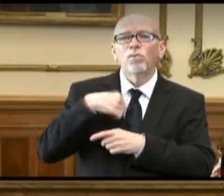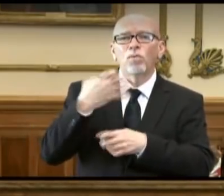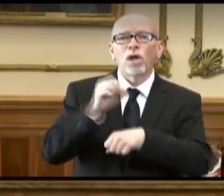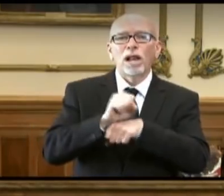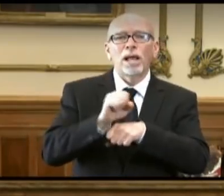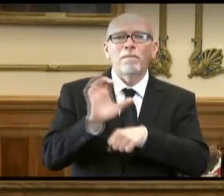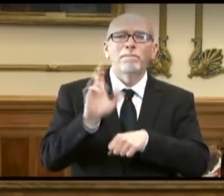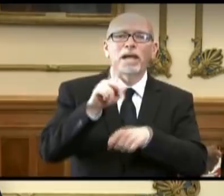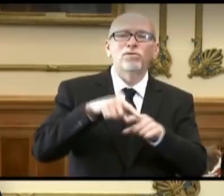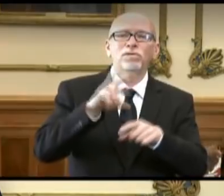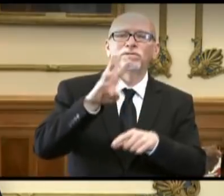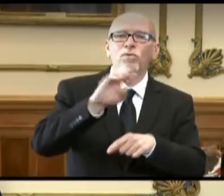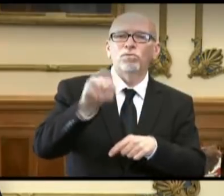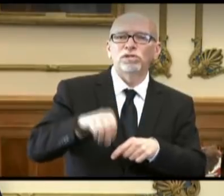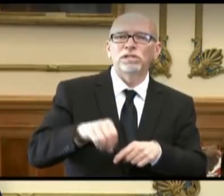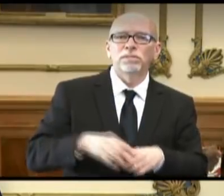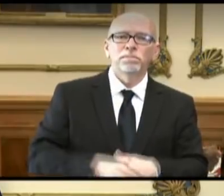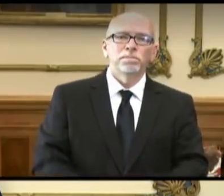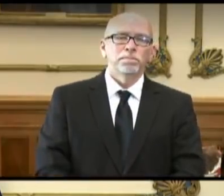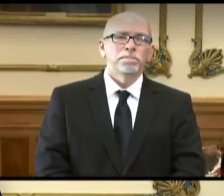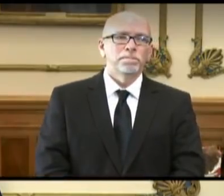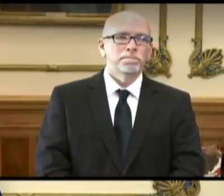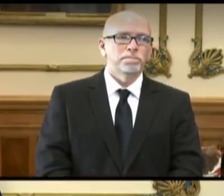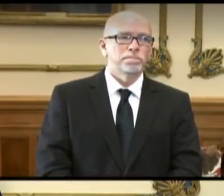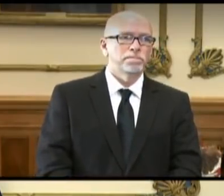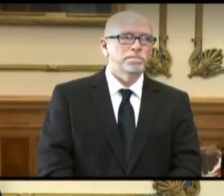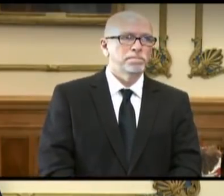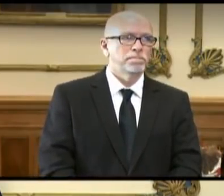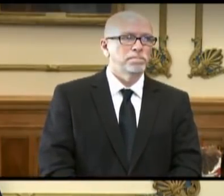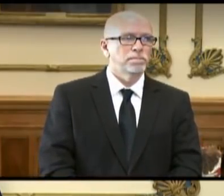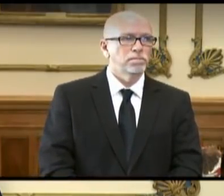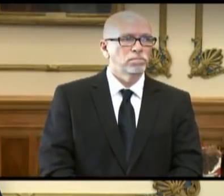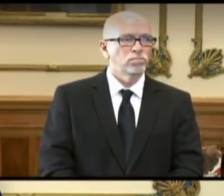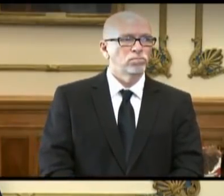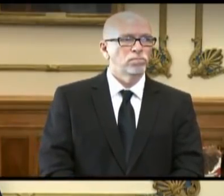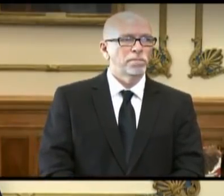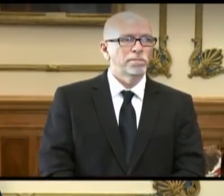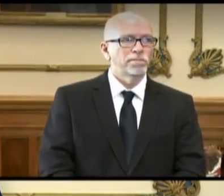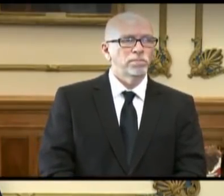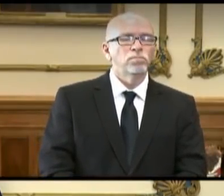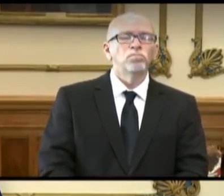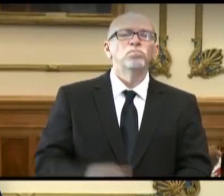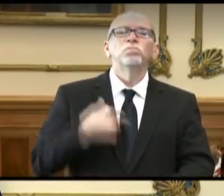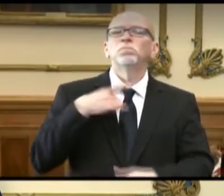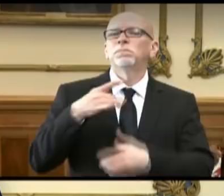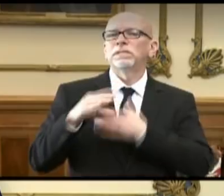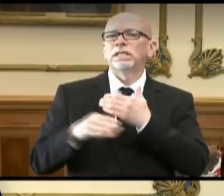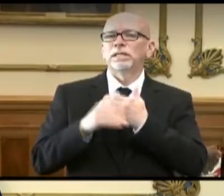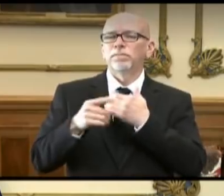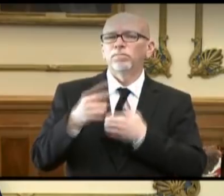WE HOPE OUR PHYSICIAN PATIENT RATE IS BETTER THAN IT WAS AFTER